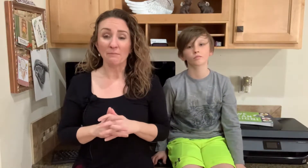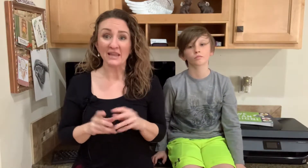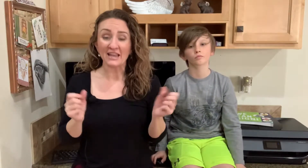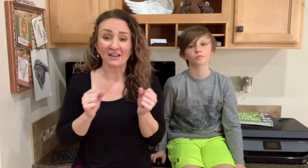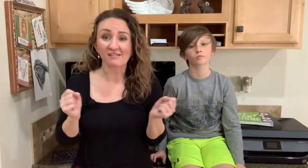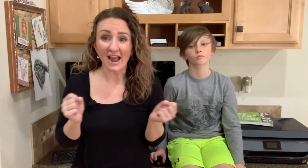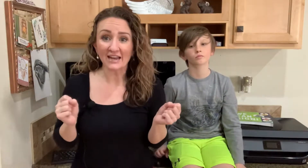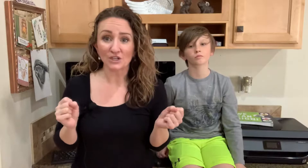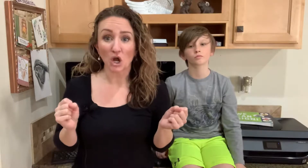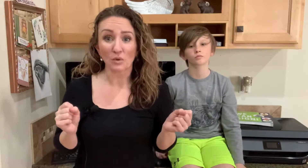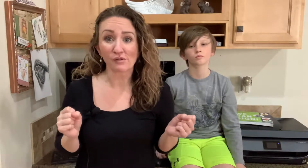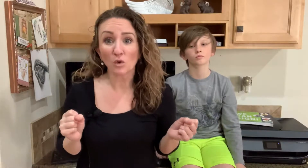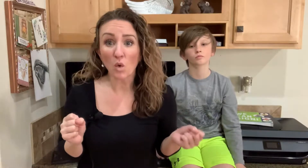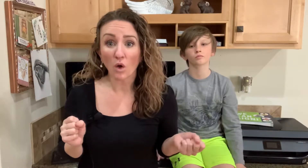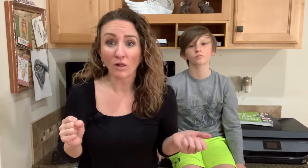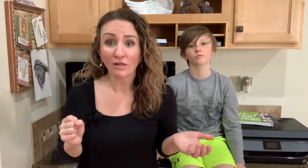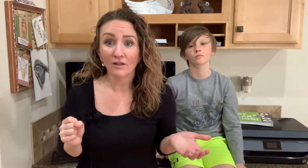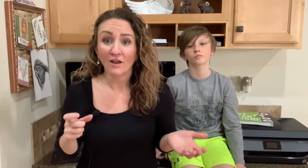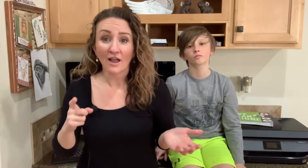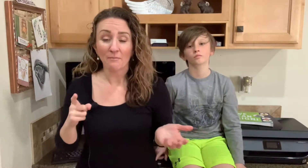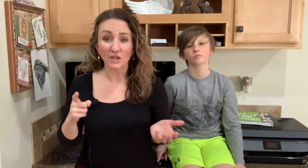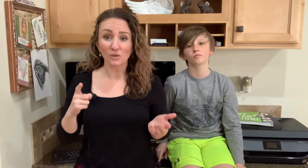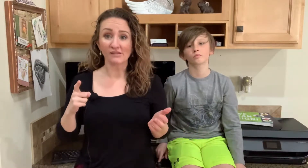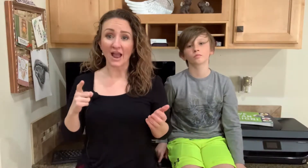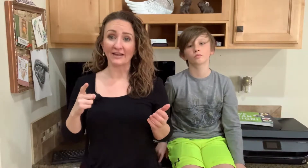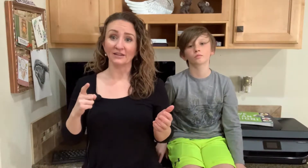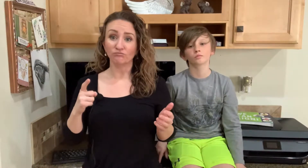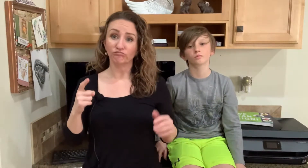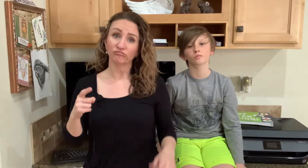being excited to go to school, but you signed...